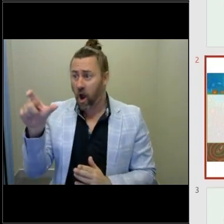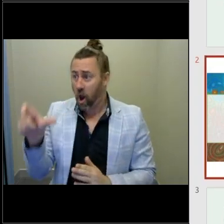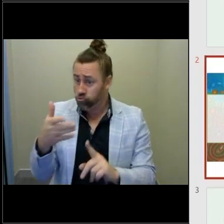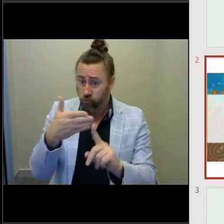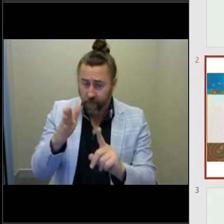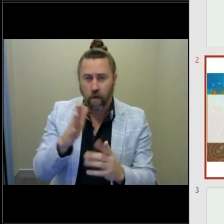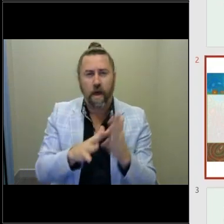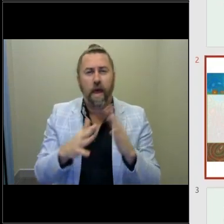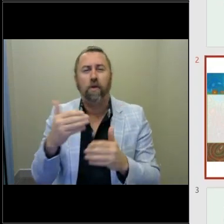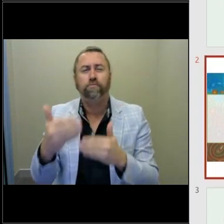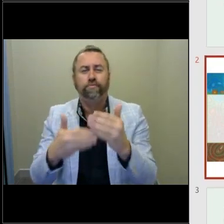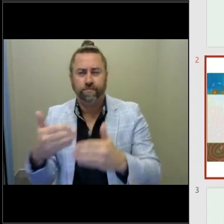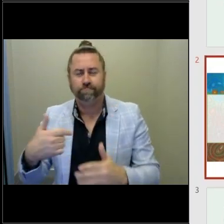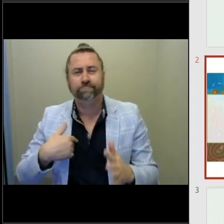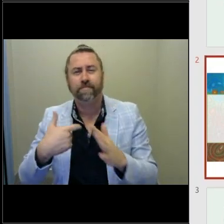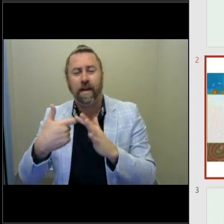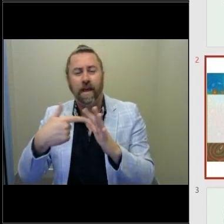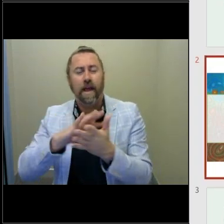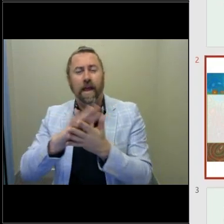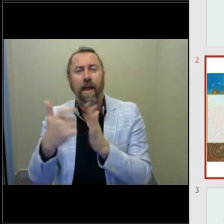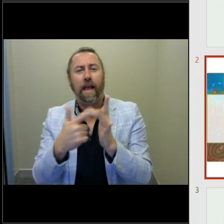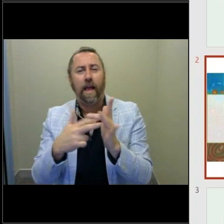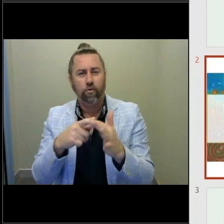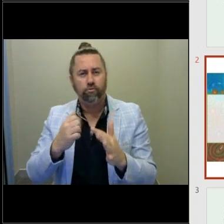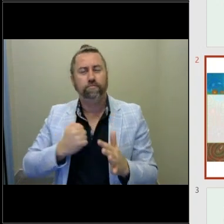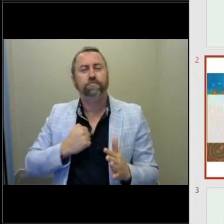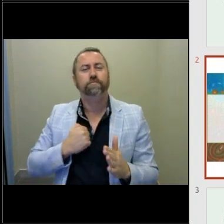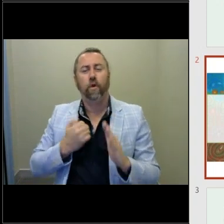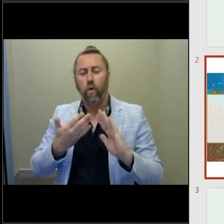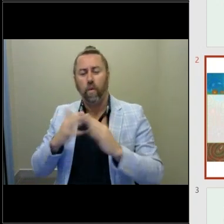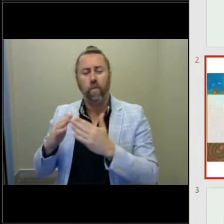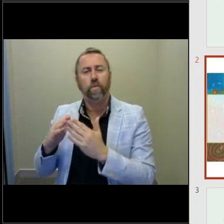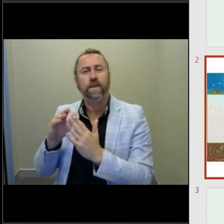I work in the Community Legal Education Team here at Legal Aid Queensland.